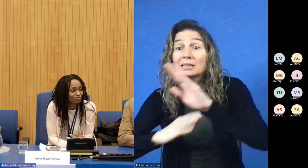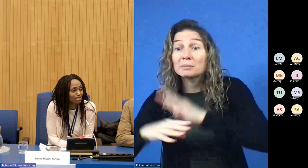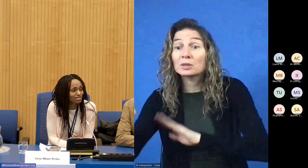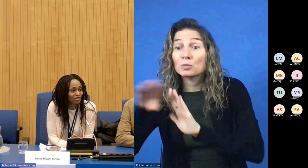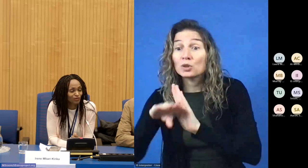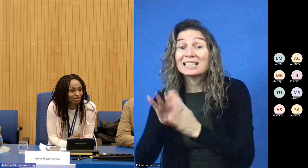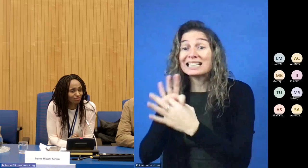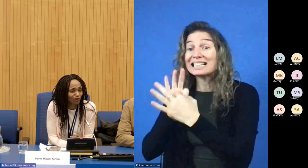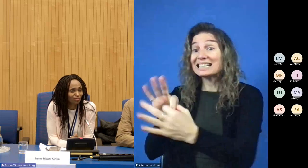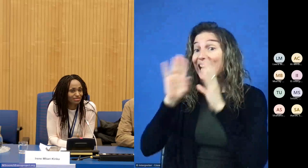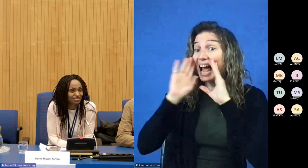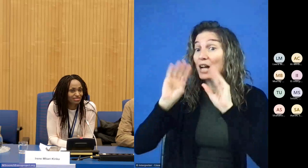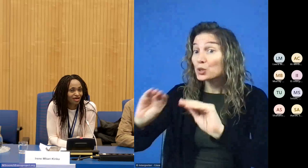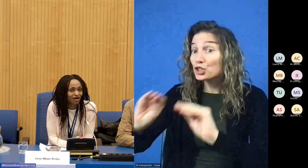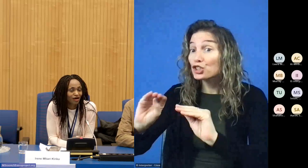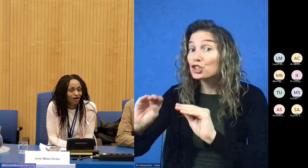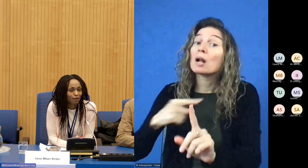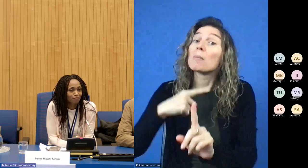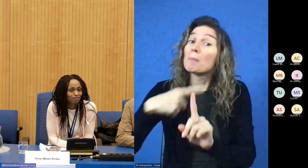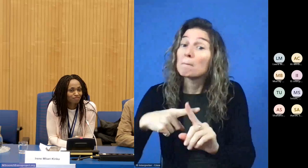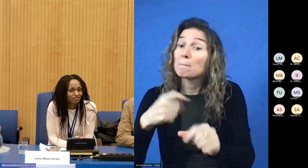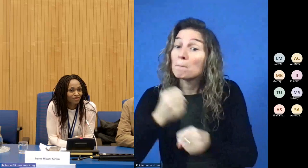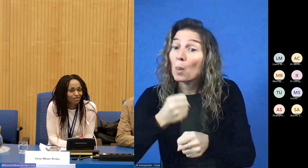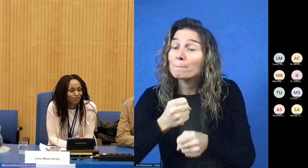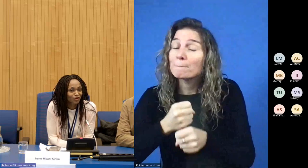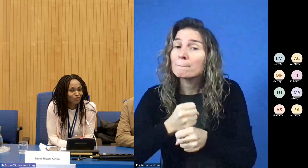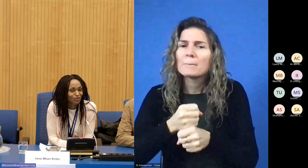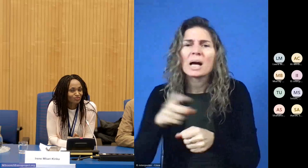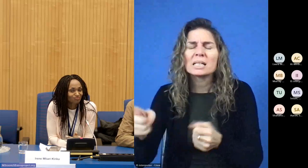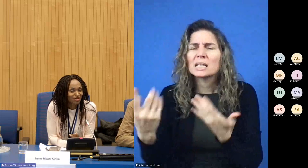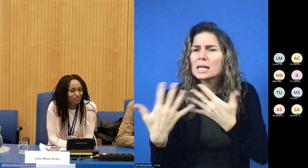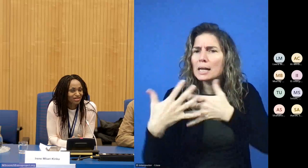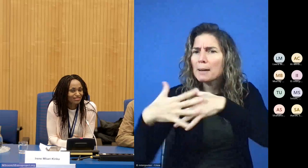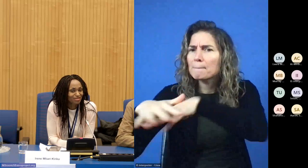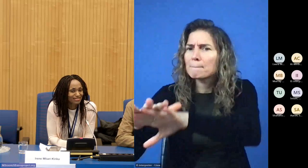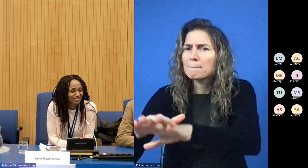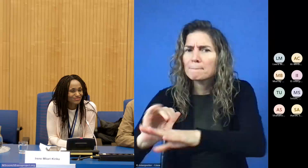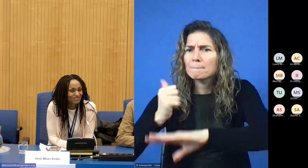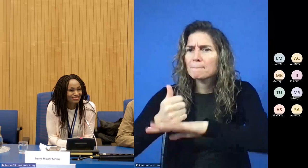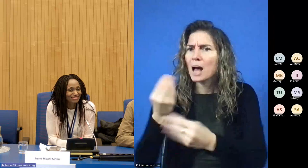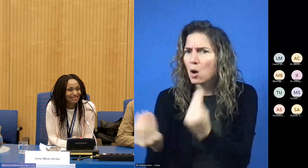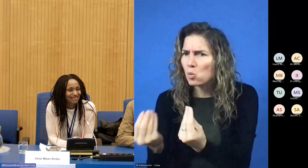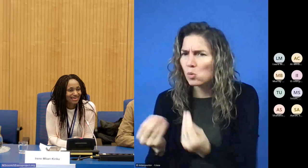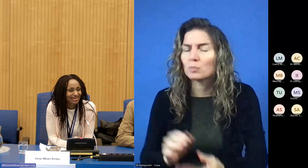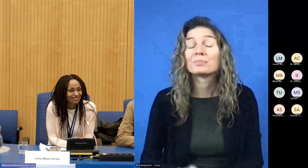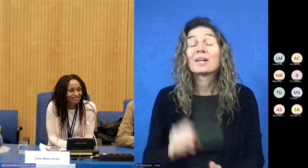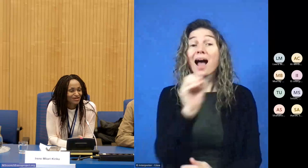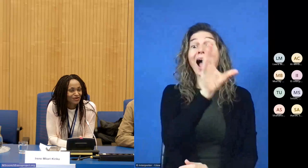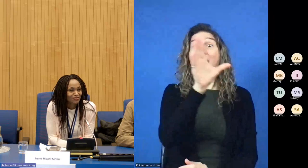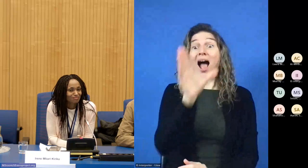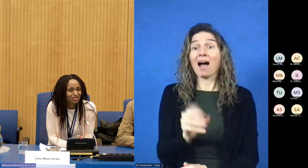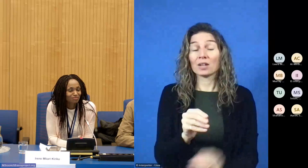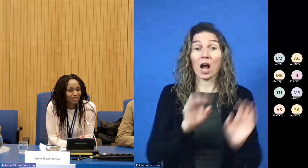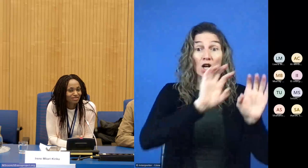space, including employment. As we all know, Africa has many countries and the best part